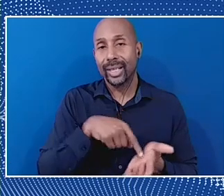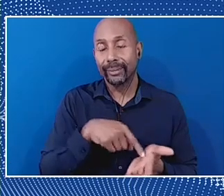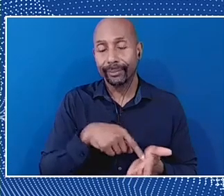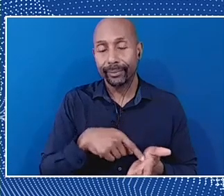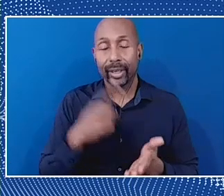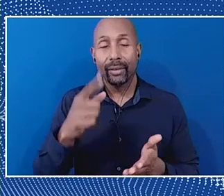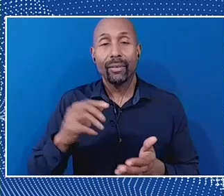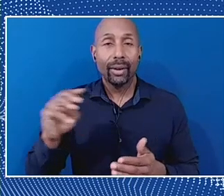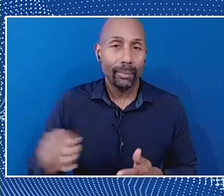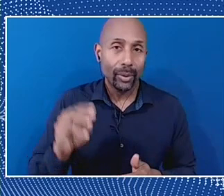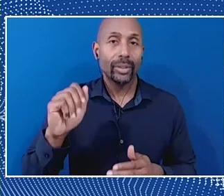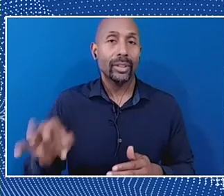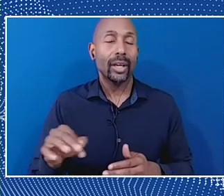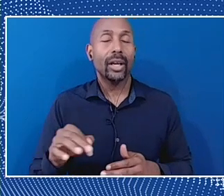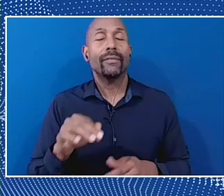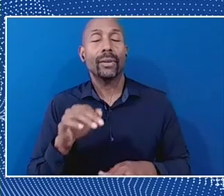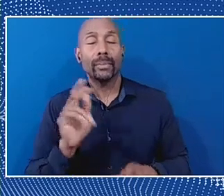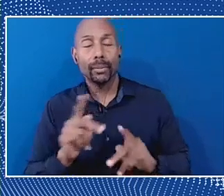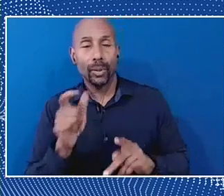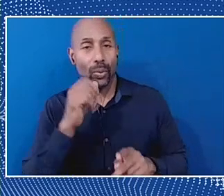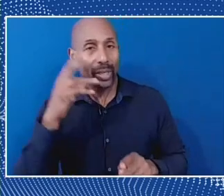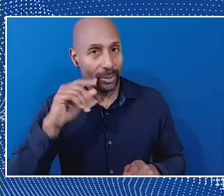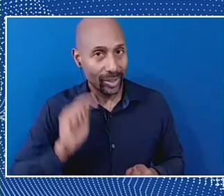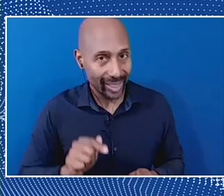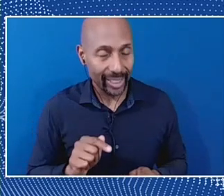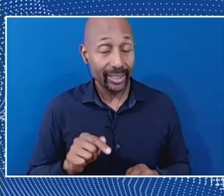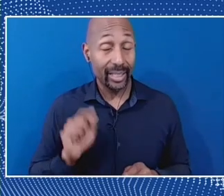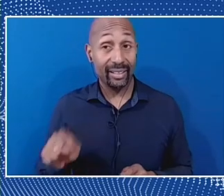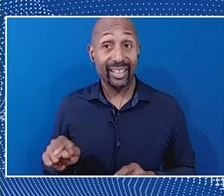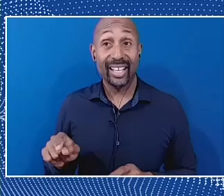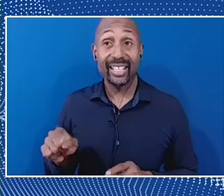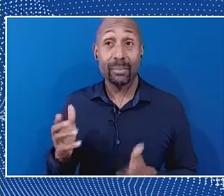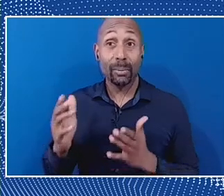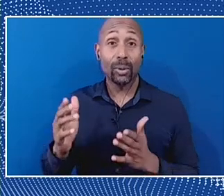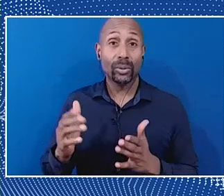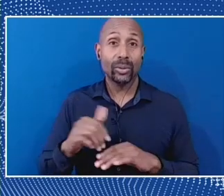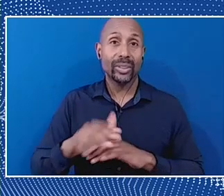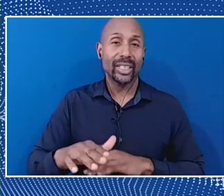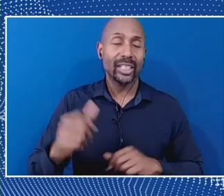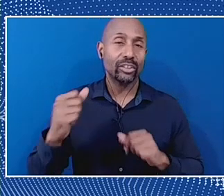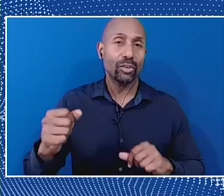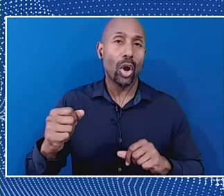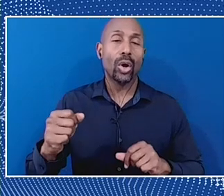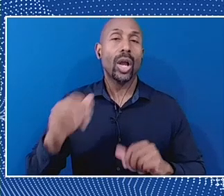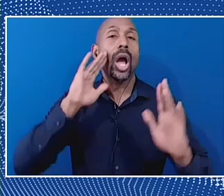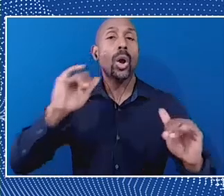weight of the student debt crisis, this hardship proposal sends a strong message of hope. Hope that the dream of finally